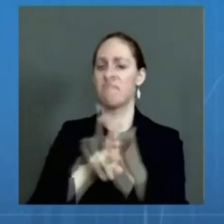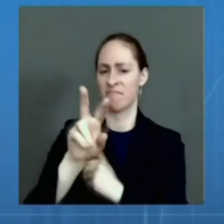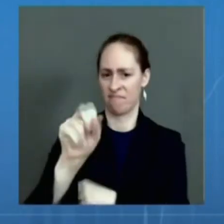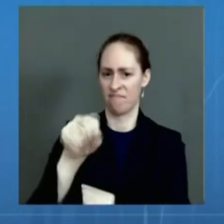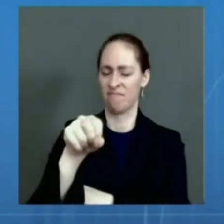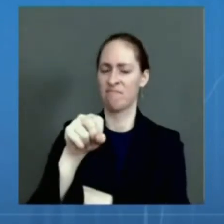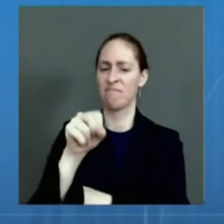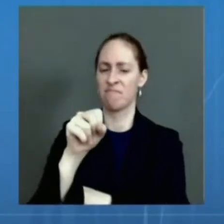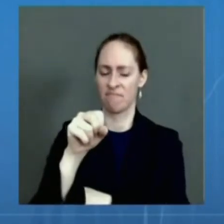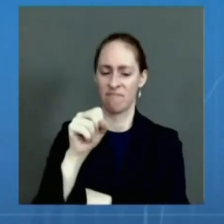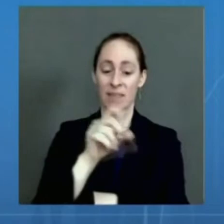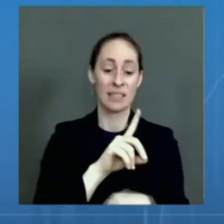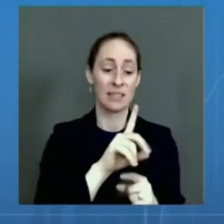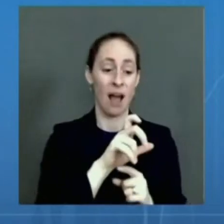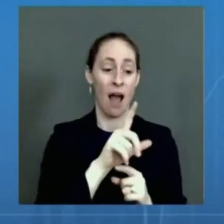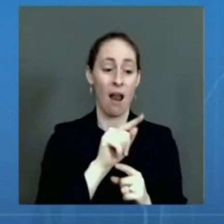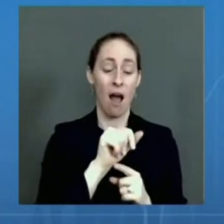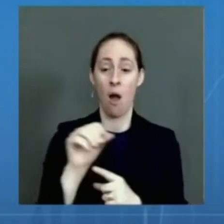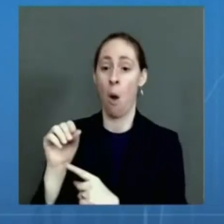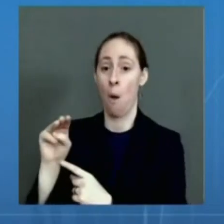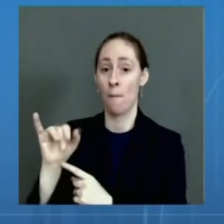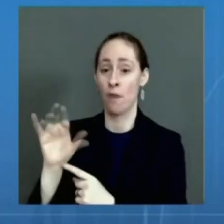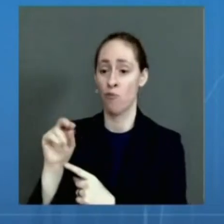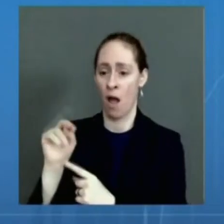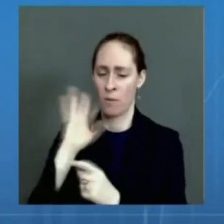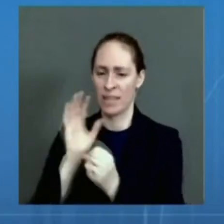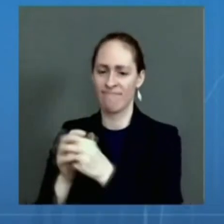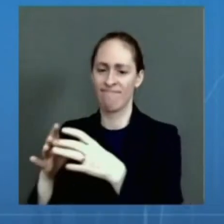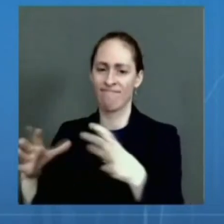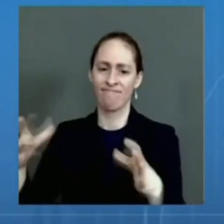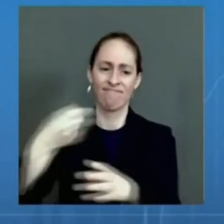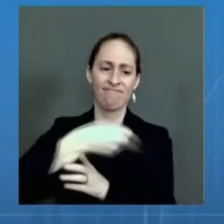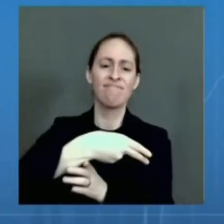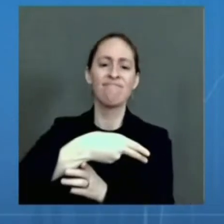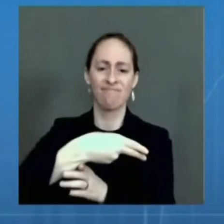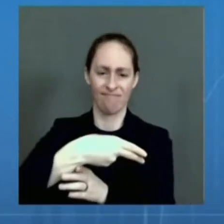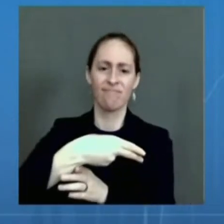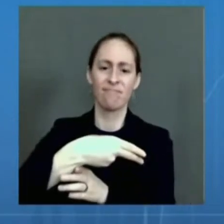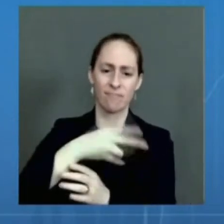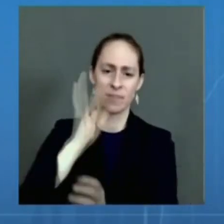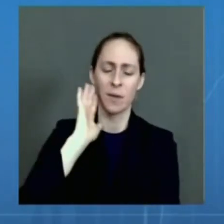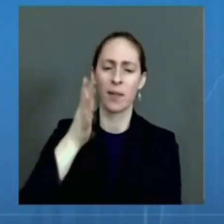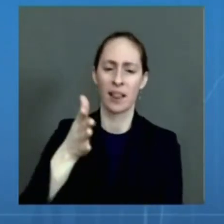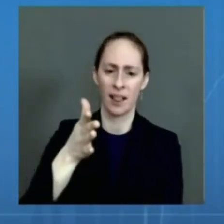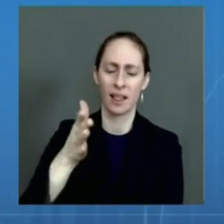IT HAS IN OTHER COUNTRIES IN THE COMING WEEKS.